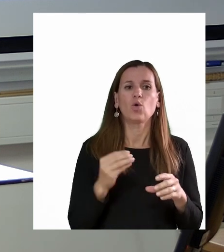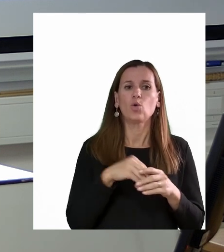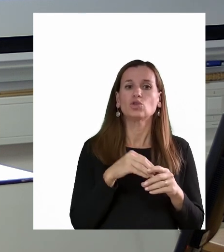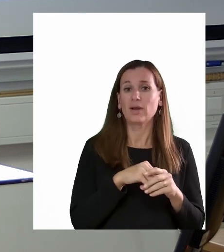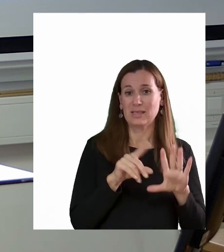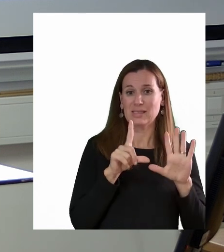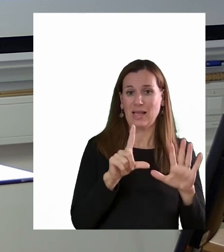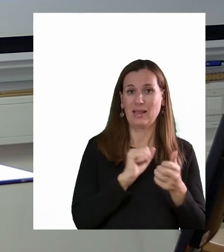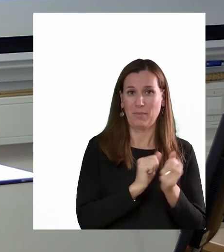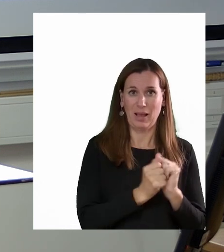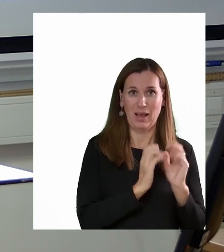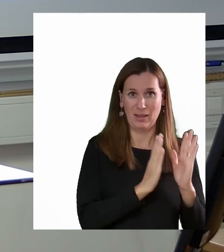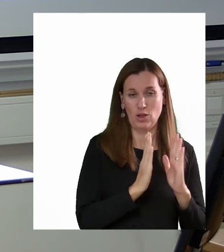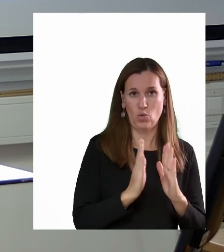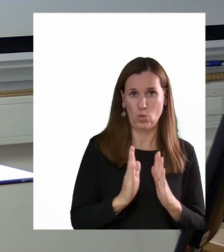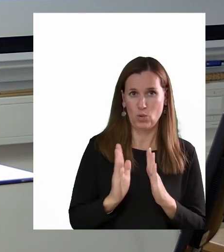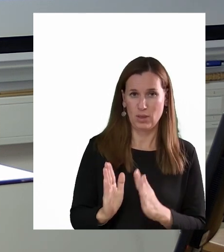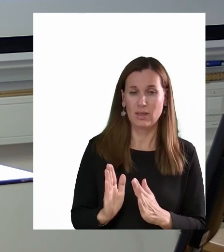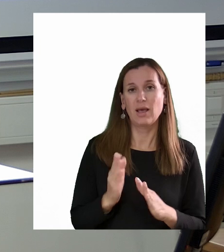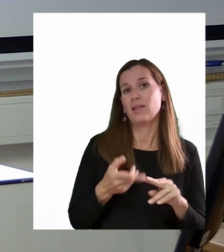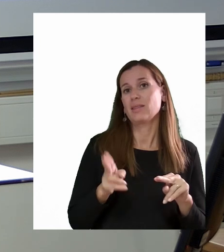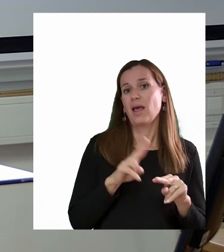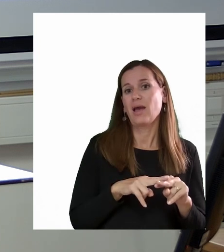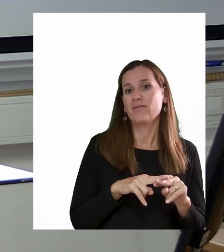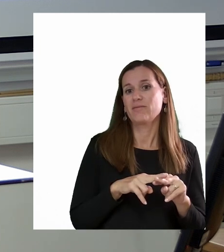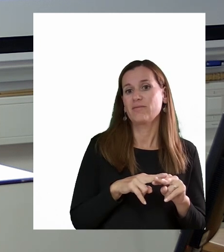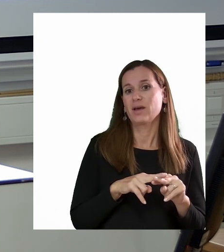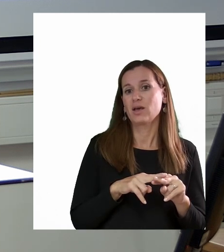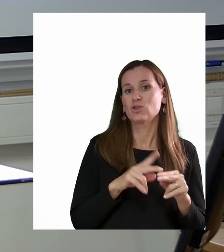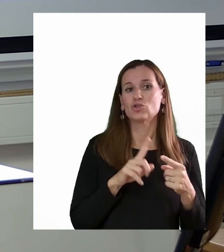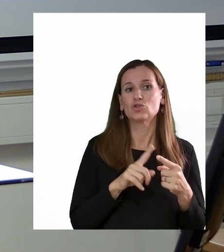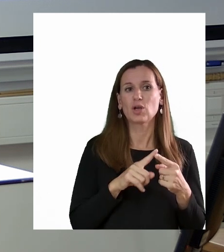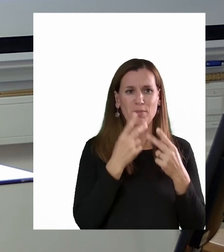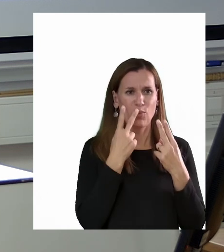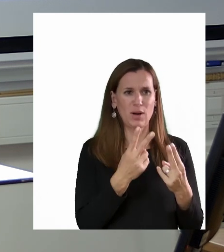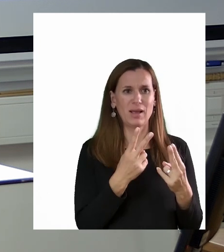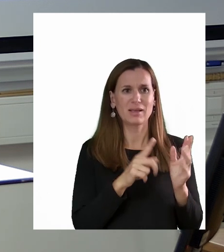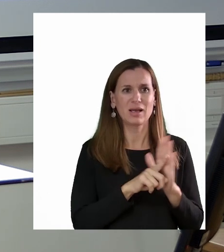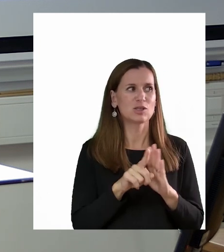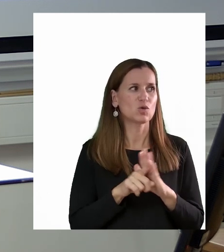from our framework. Most of them, if you look from the results in the right table,